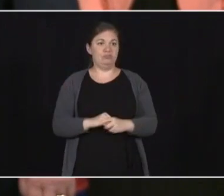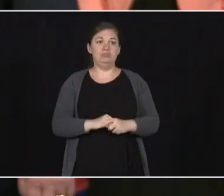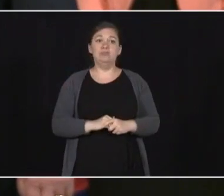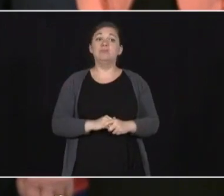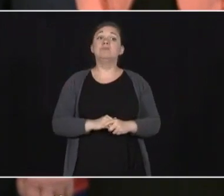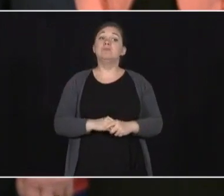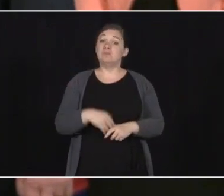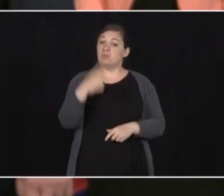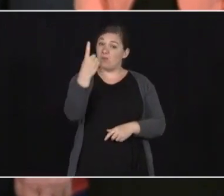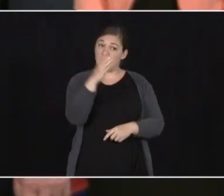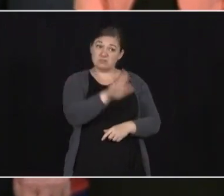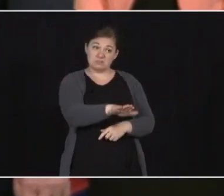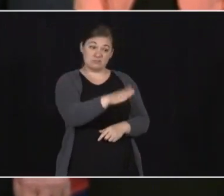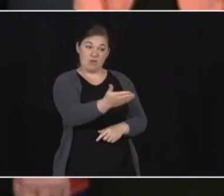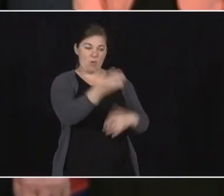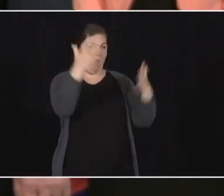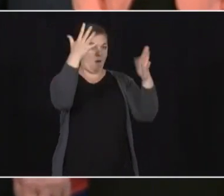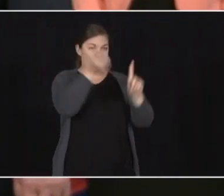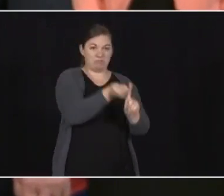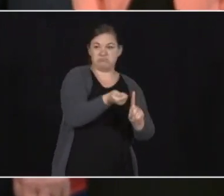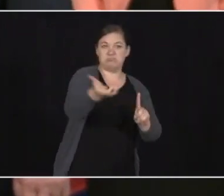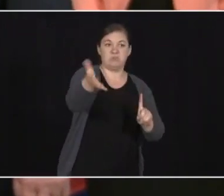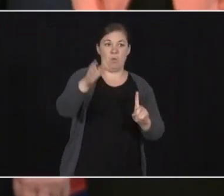investigation.